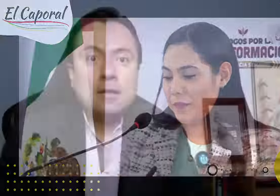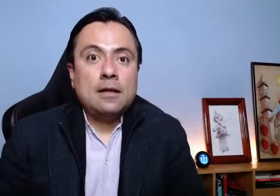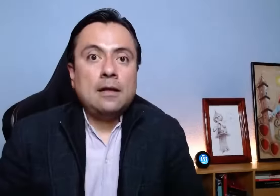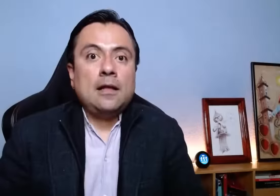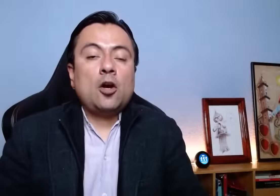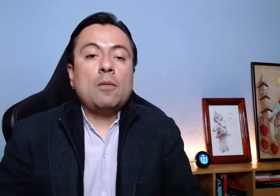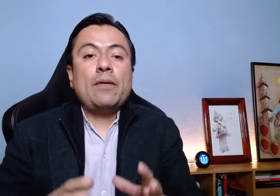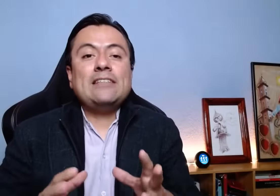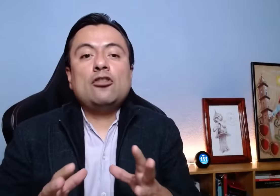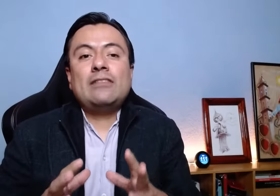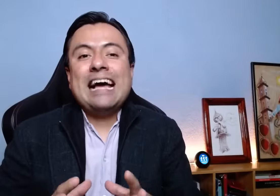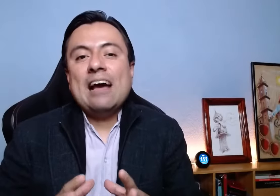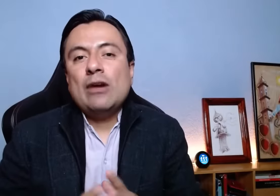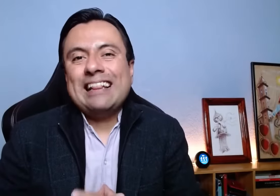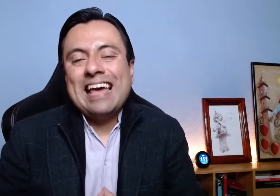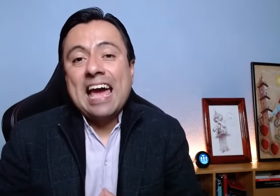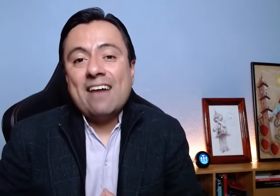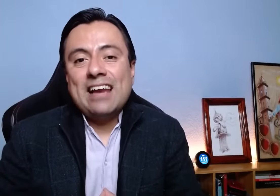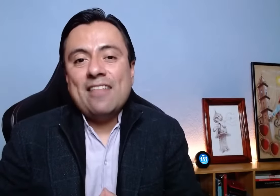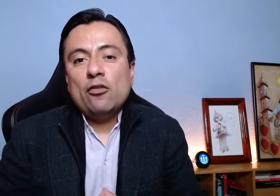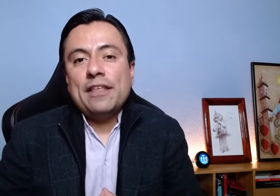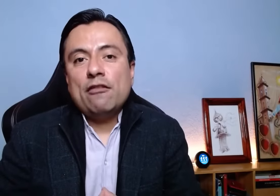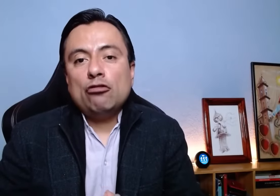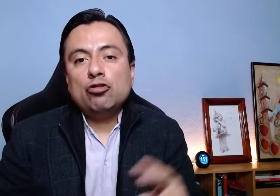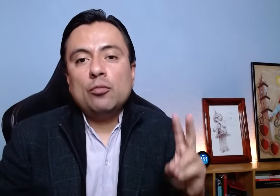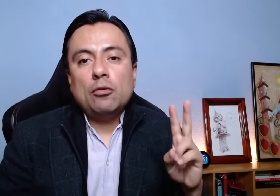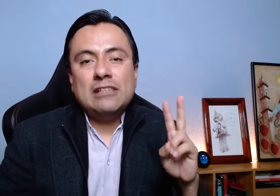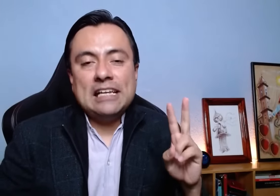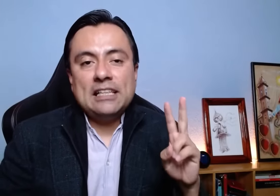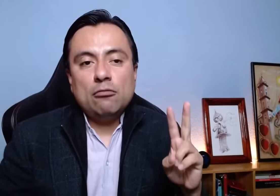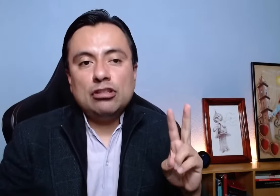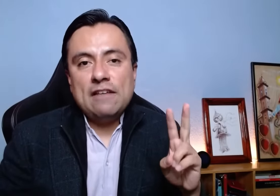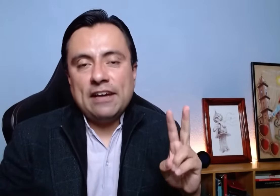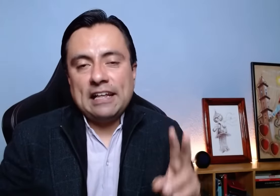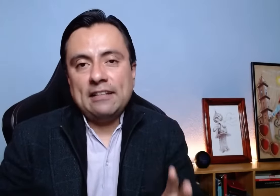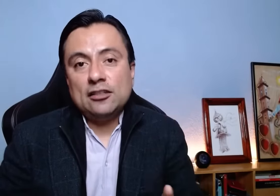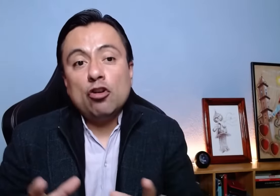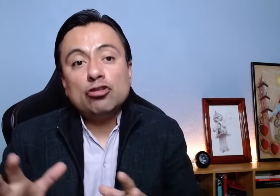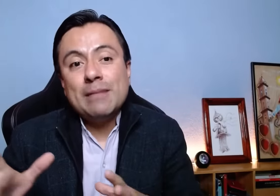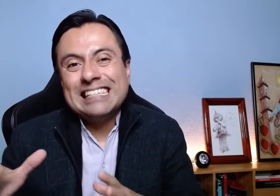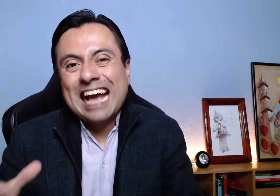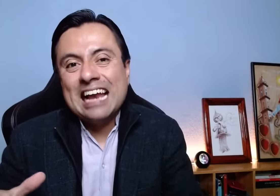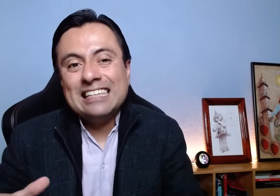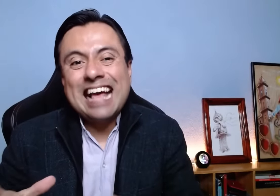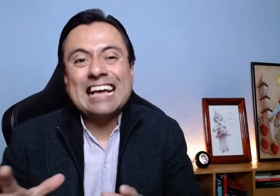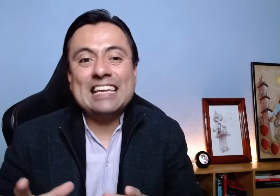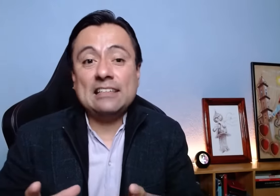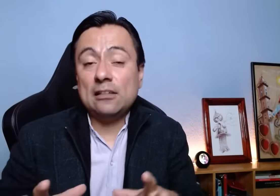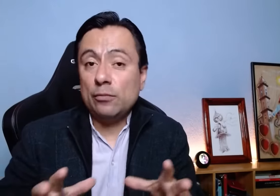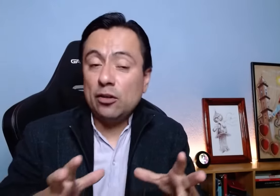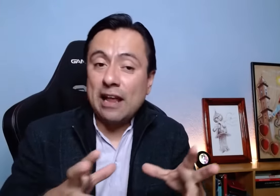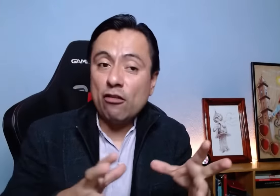our state As you can see now I have told you about two different criminal groups